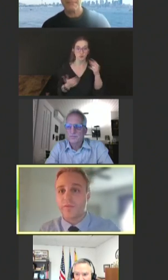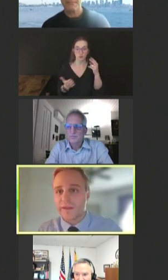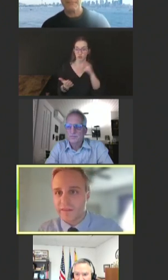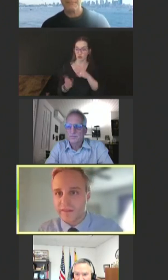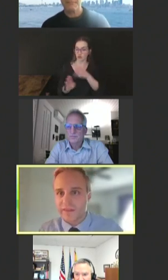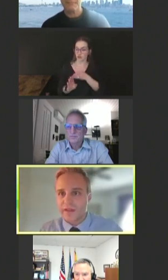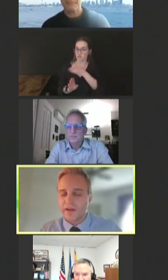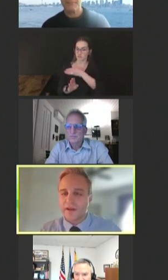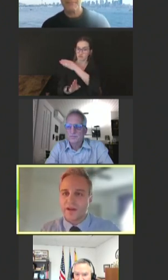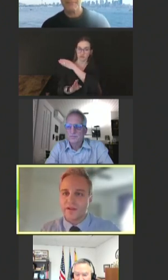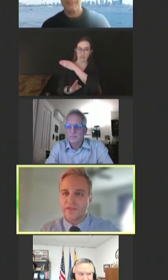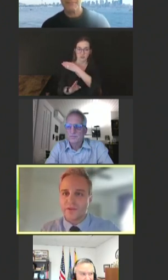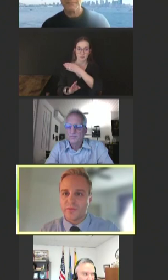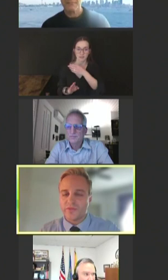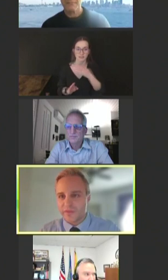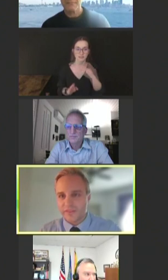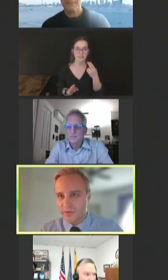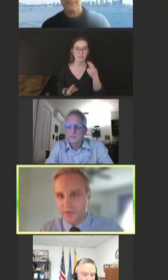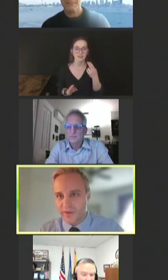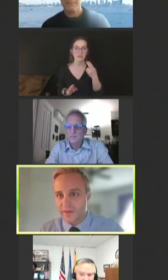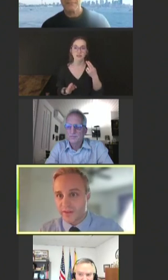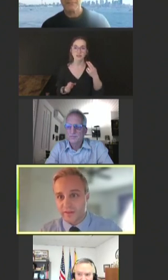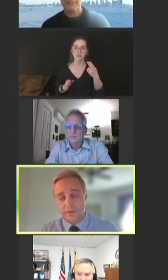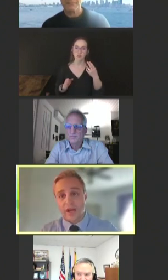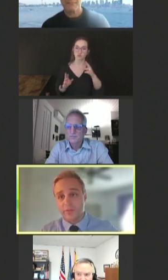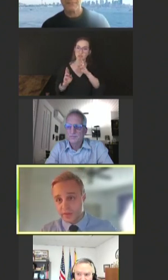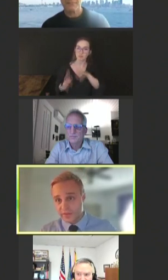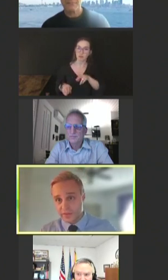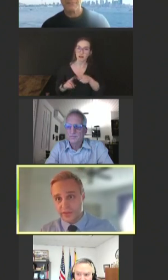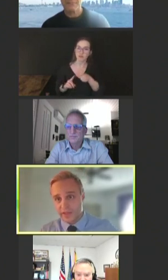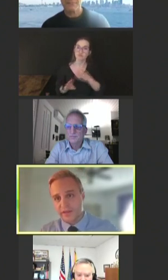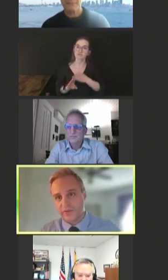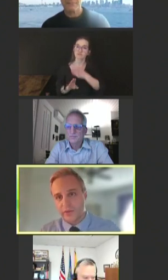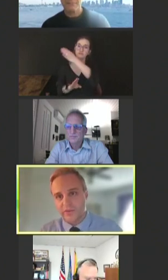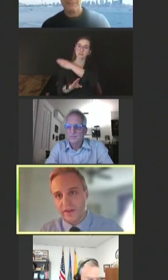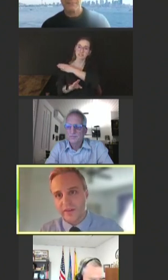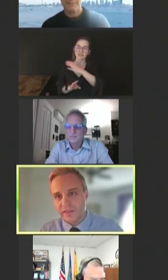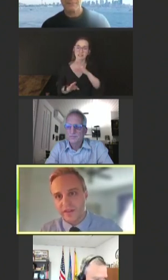responses to previous Coronaviruses, you know, commonly circulating Coronaviruses,